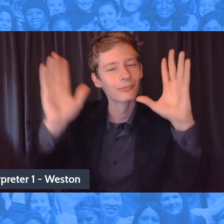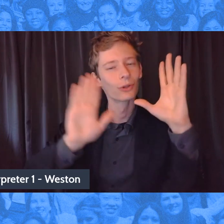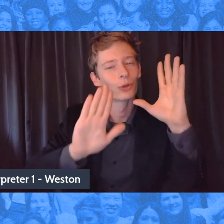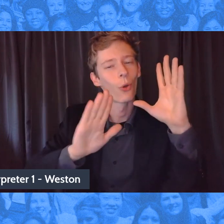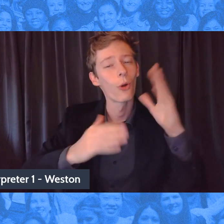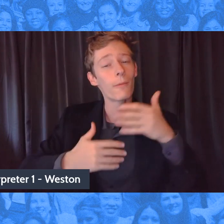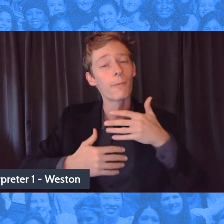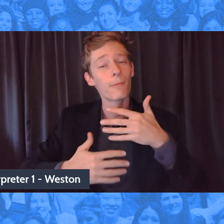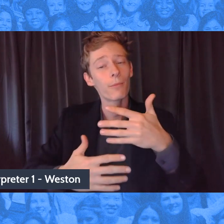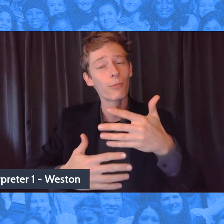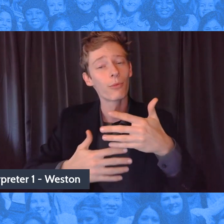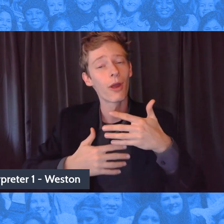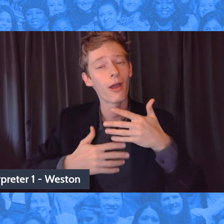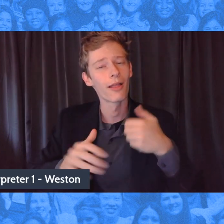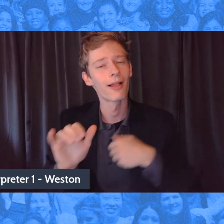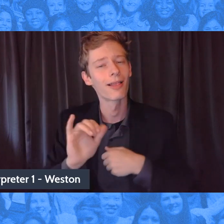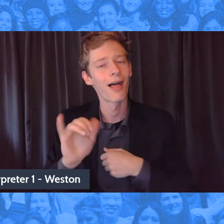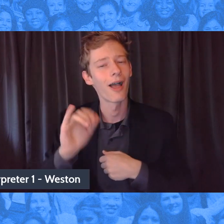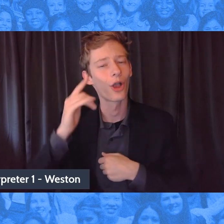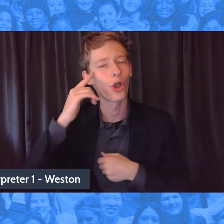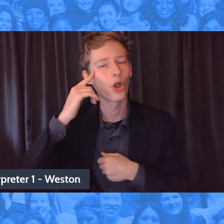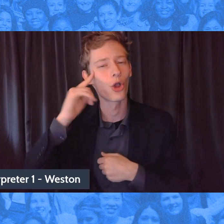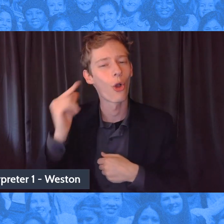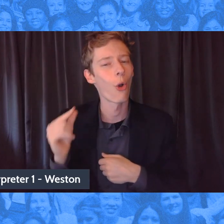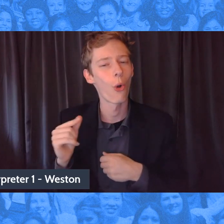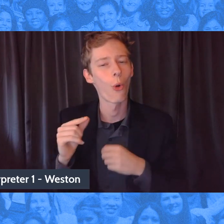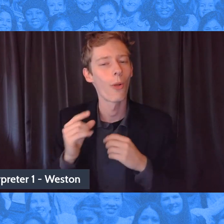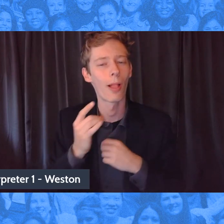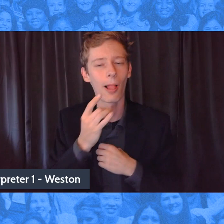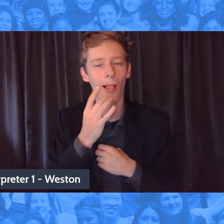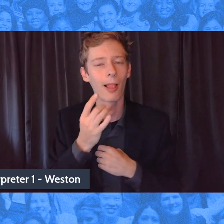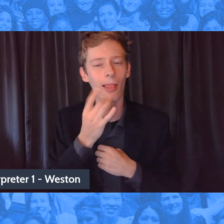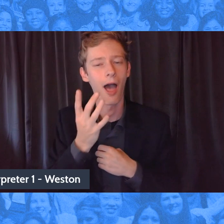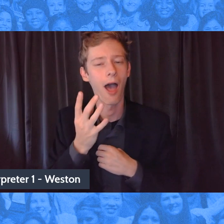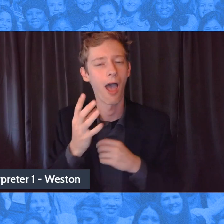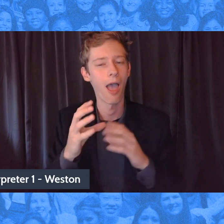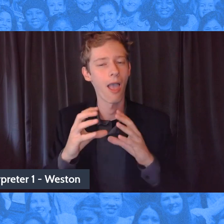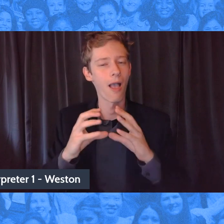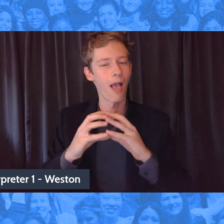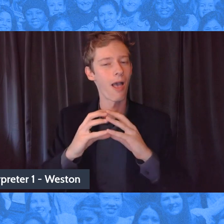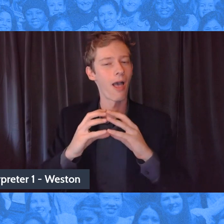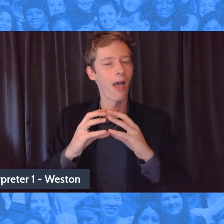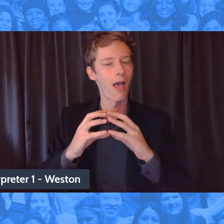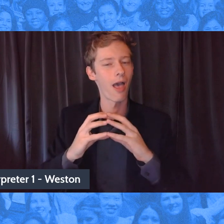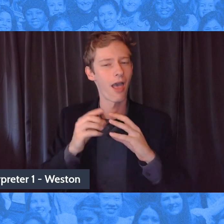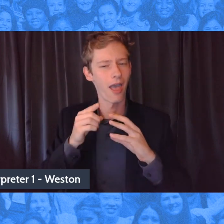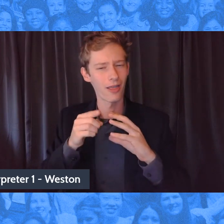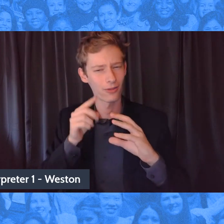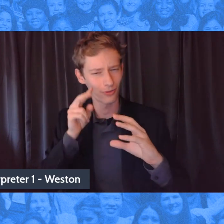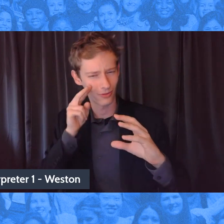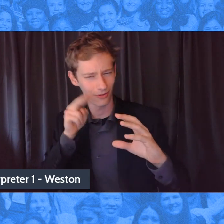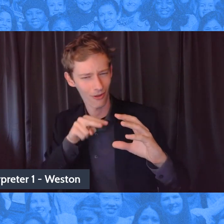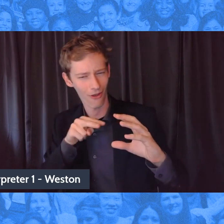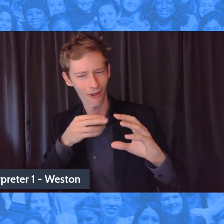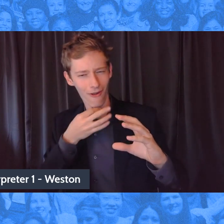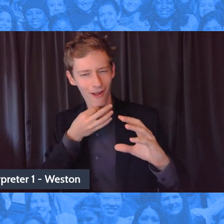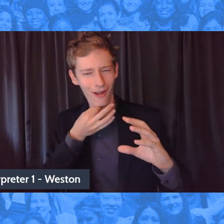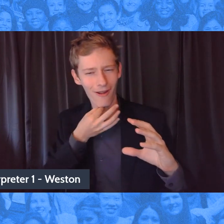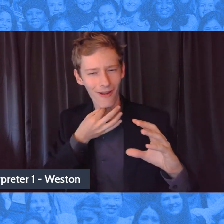And I want you to tap in to that inner scientist, that curious child that lives within you.